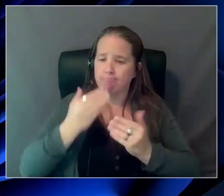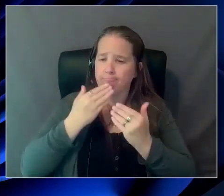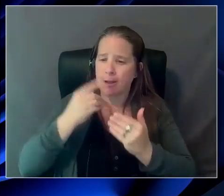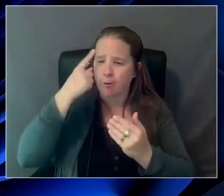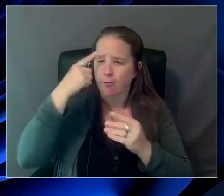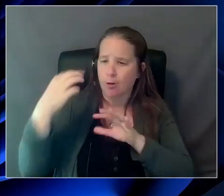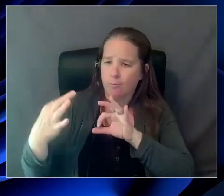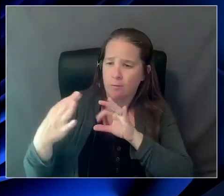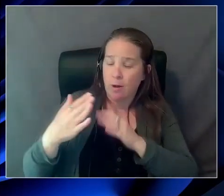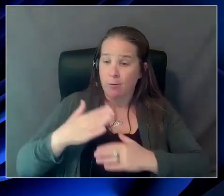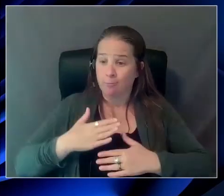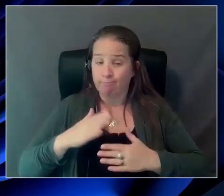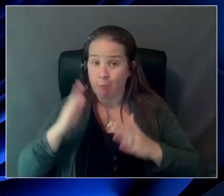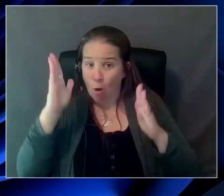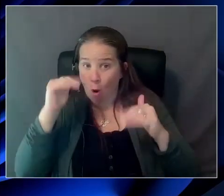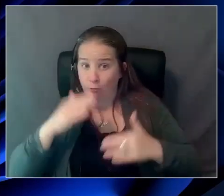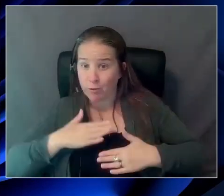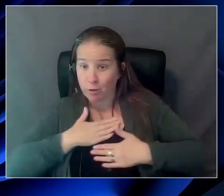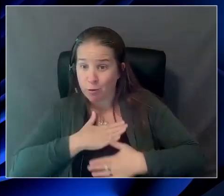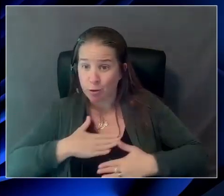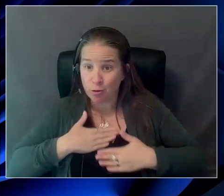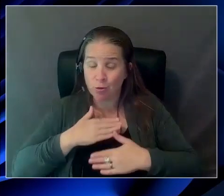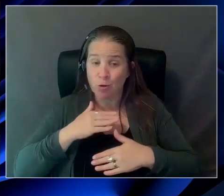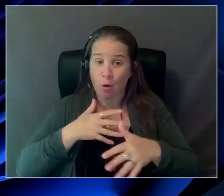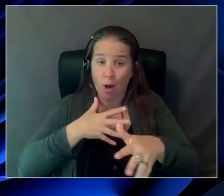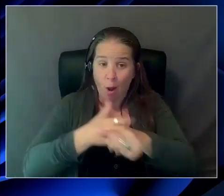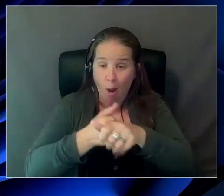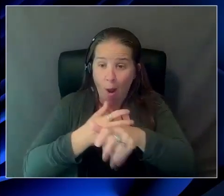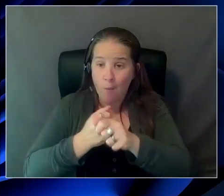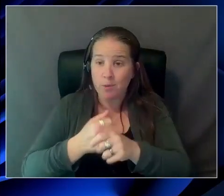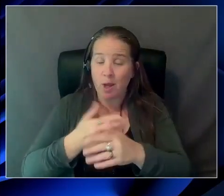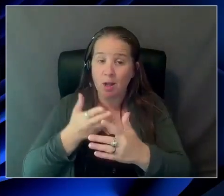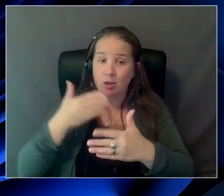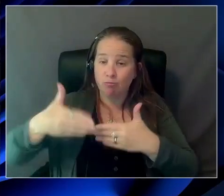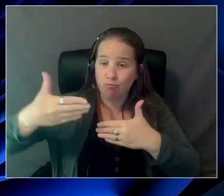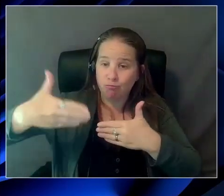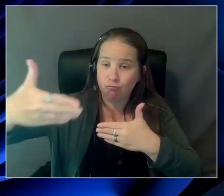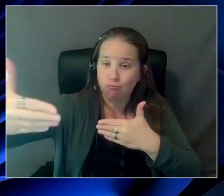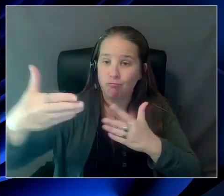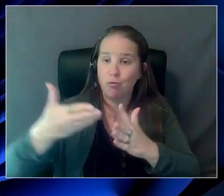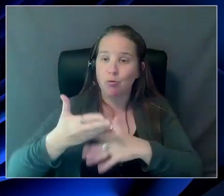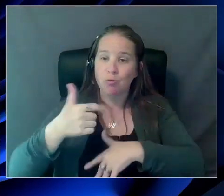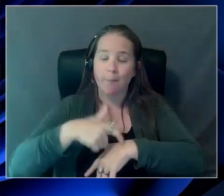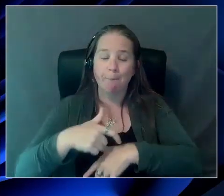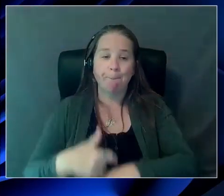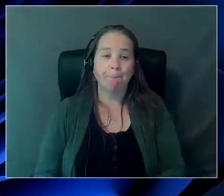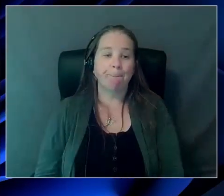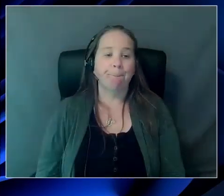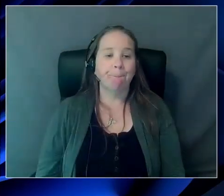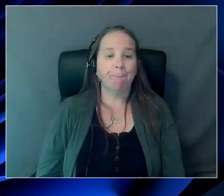hopefully you'll enjoy some of the updates as they come out overtime. Thanks, Brett, next question.